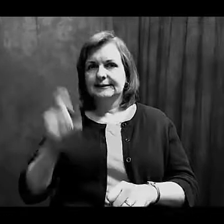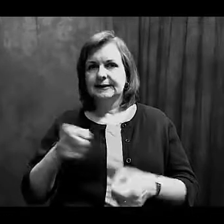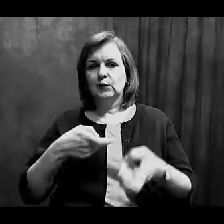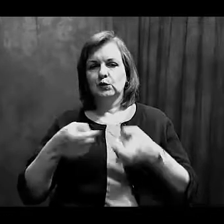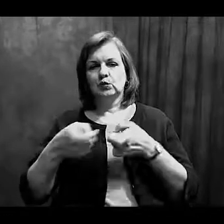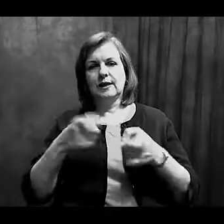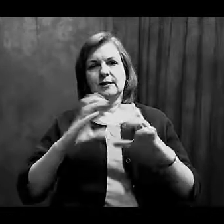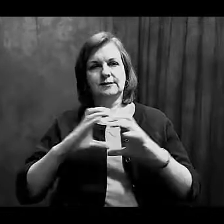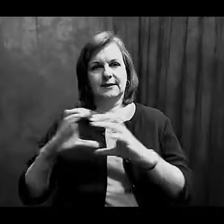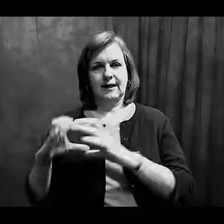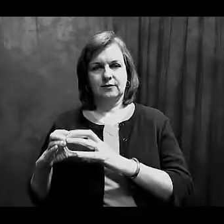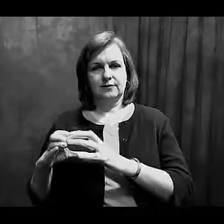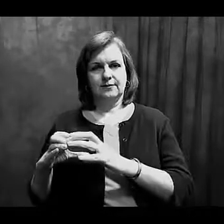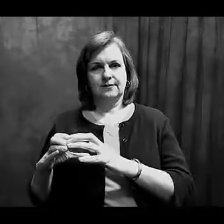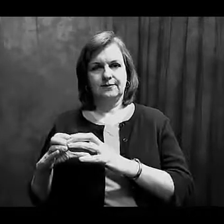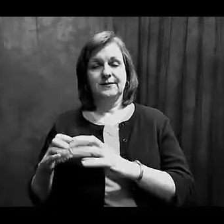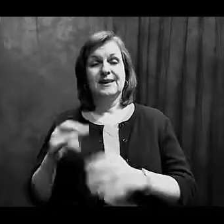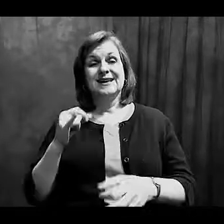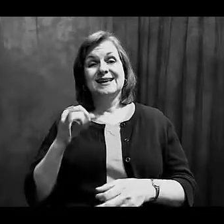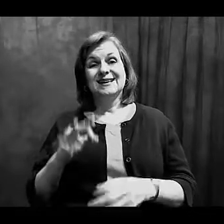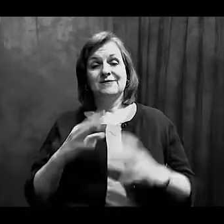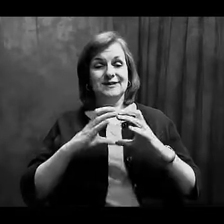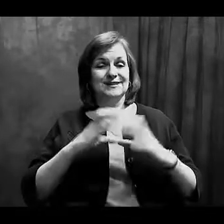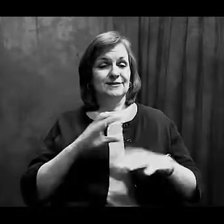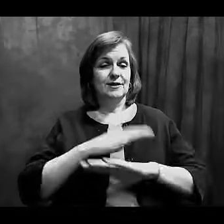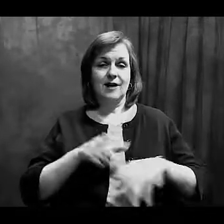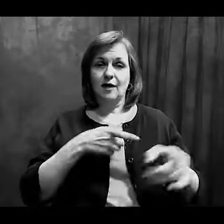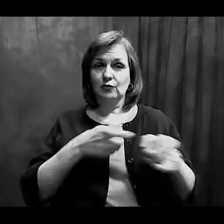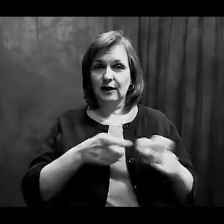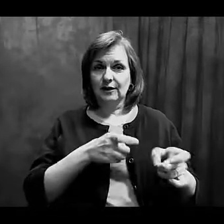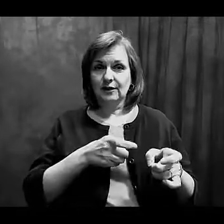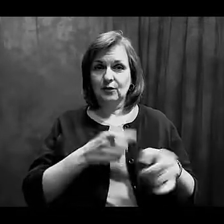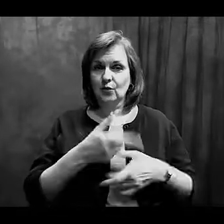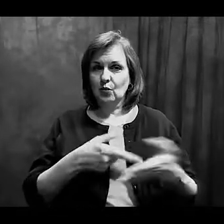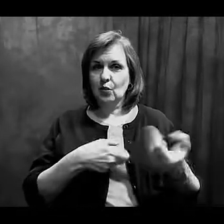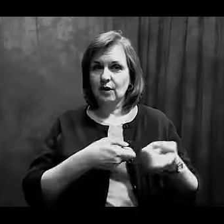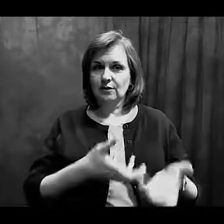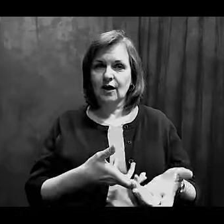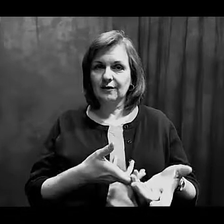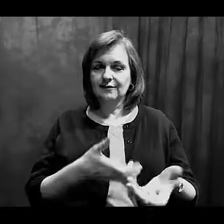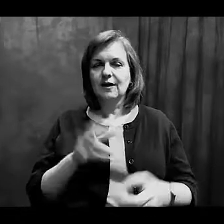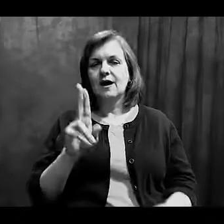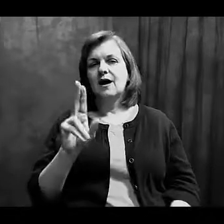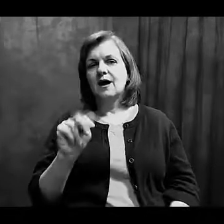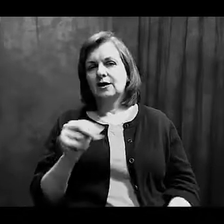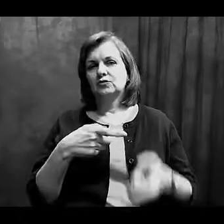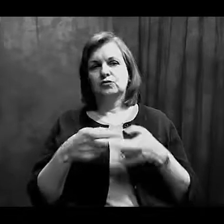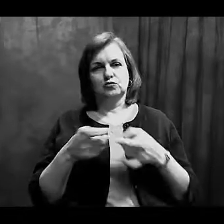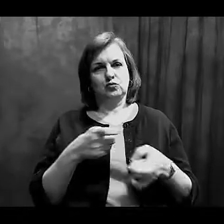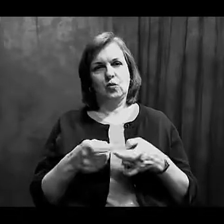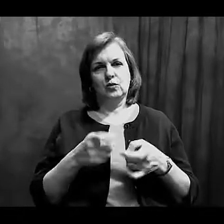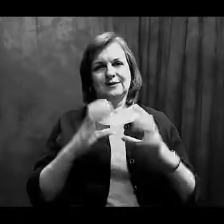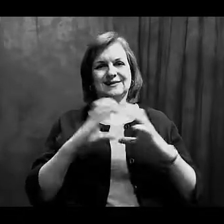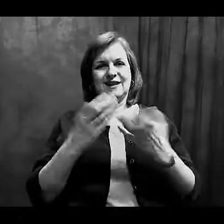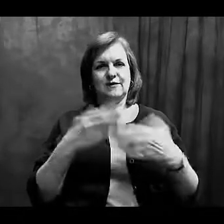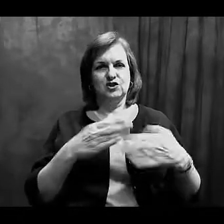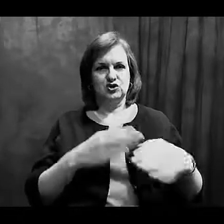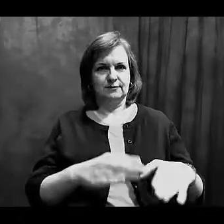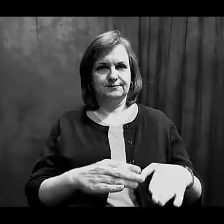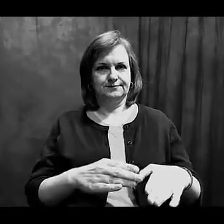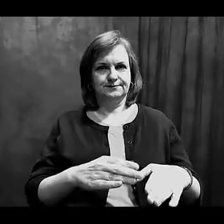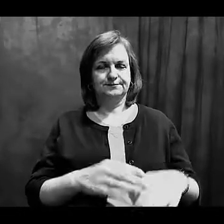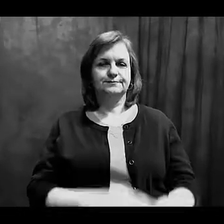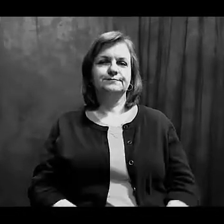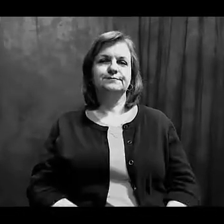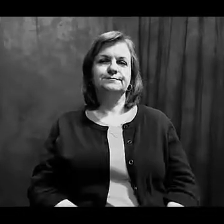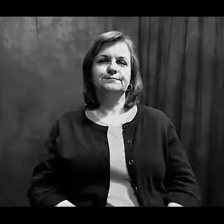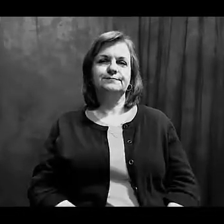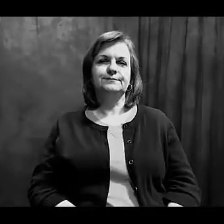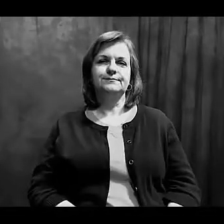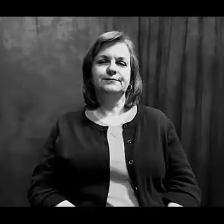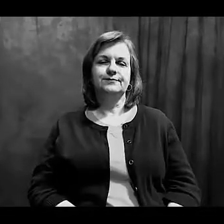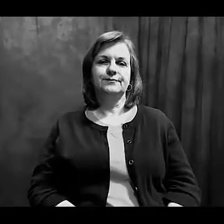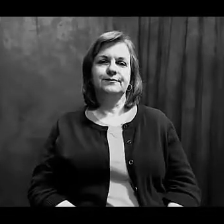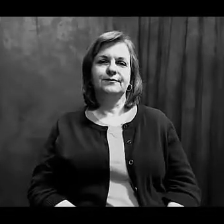we've got to regulate the cells without regulation you get what we call uncontrolled cell division